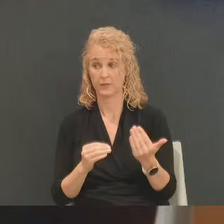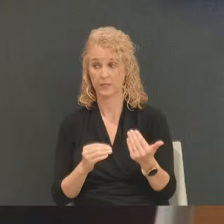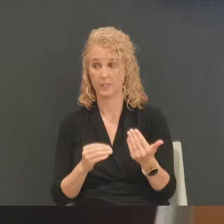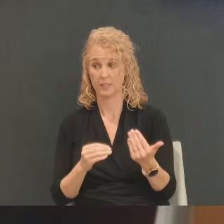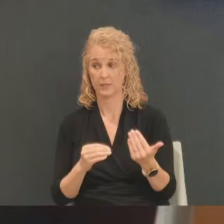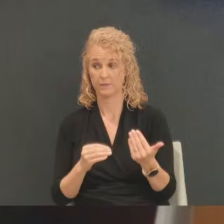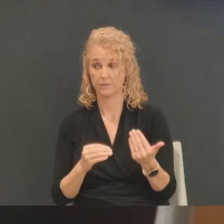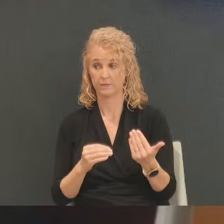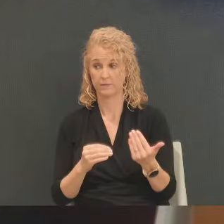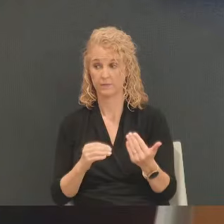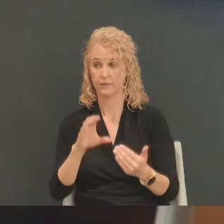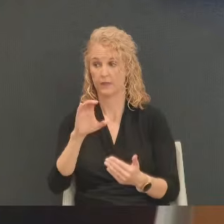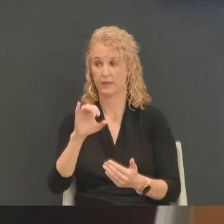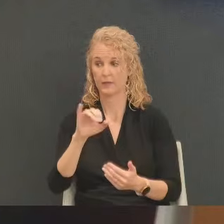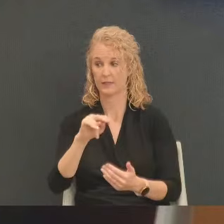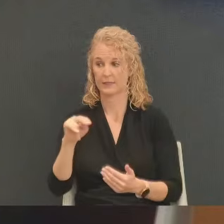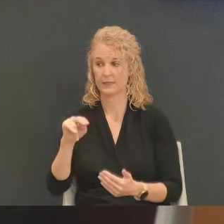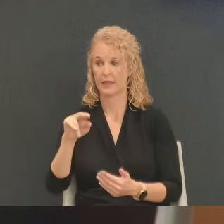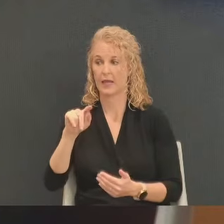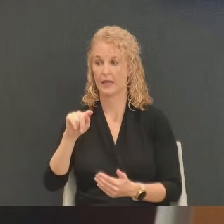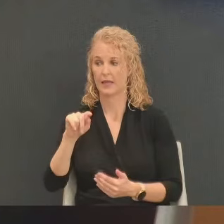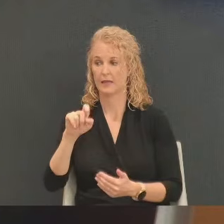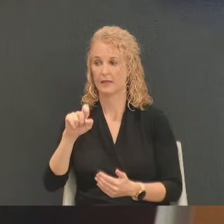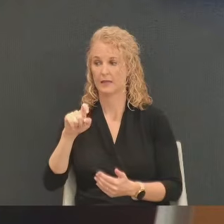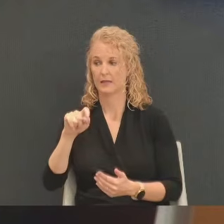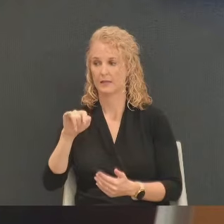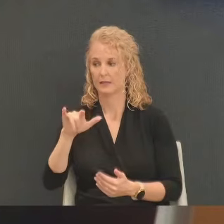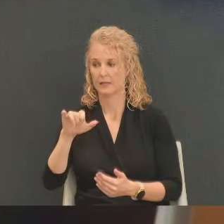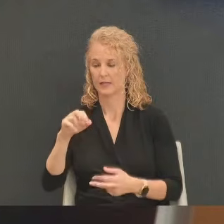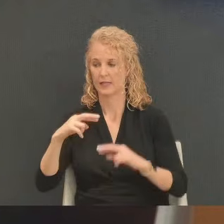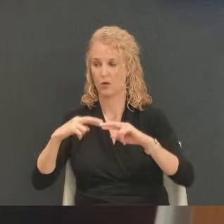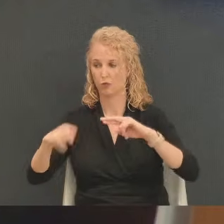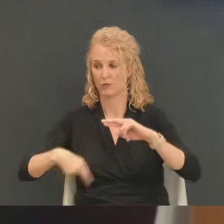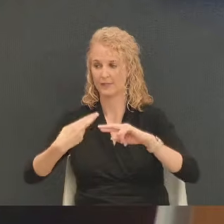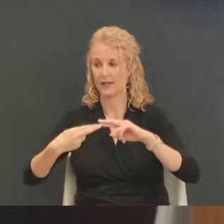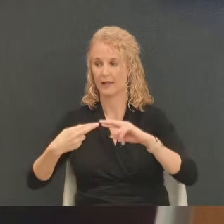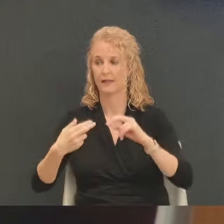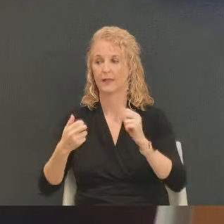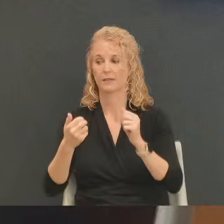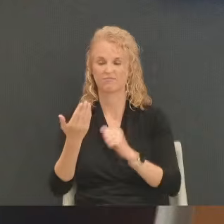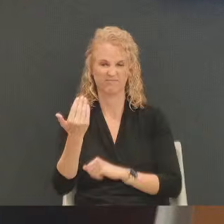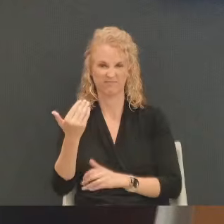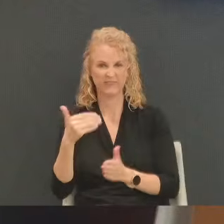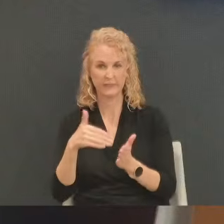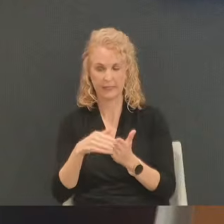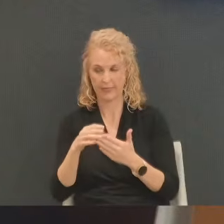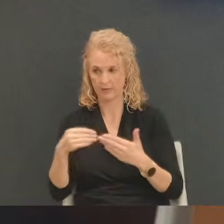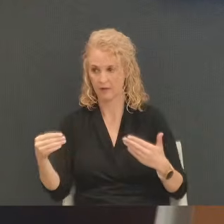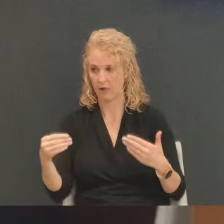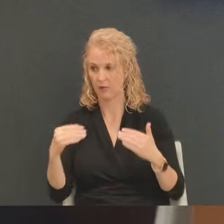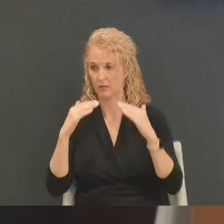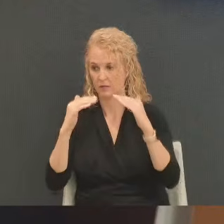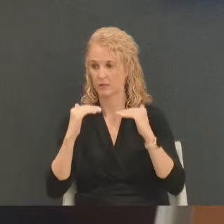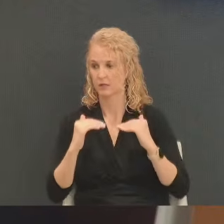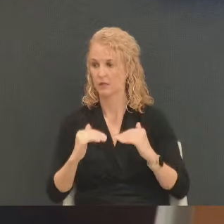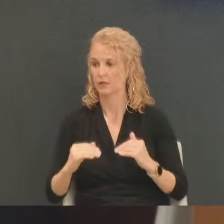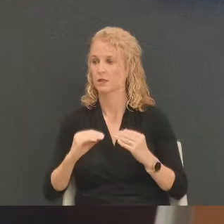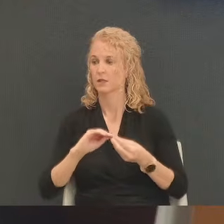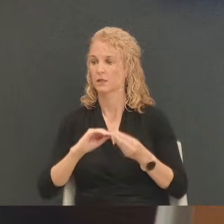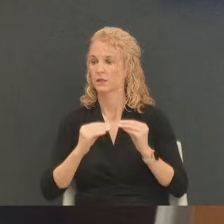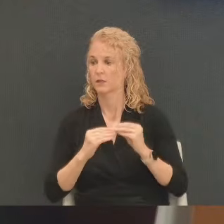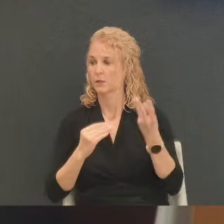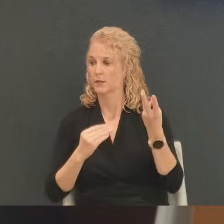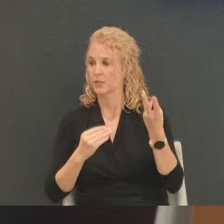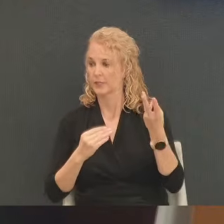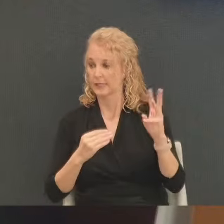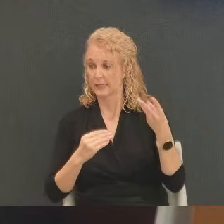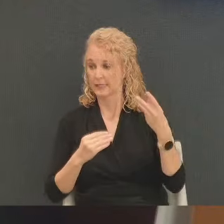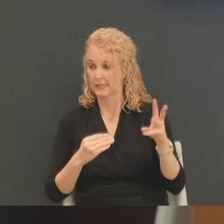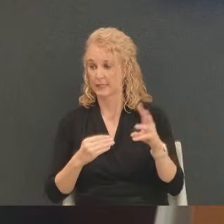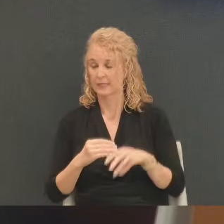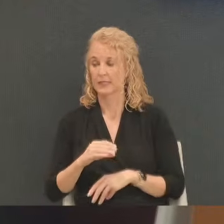is for textile recycling with Cincinnati Textile Recycling LLC for $15,000. And item number 16